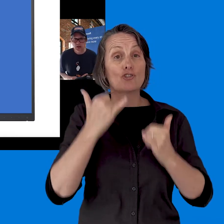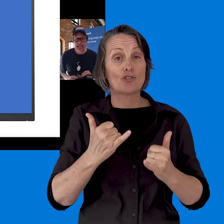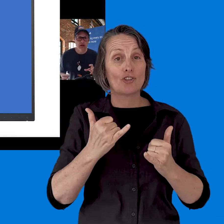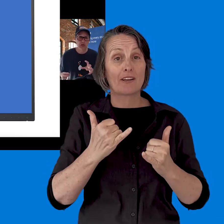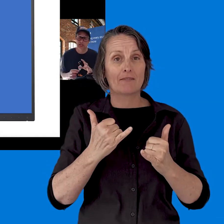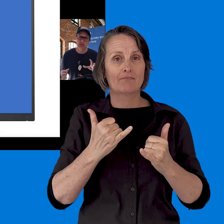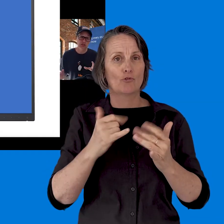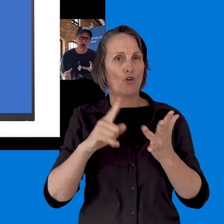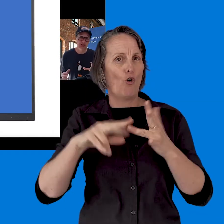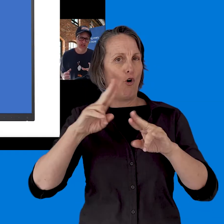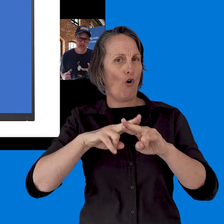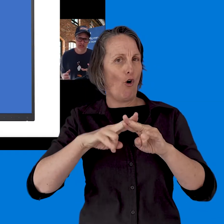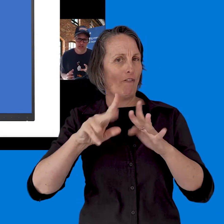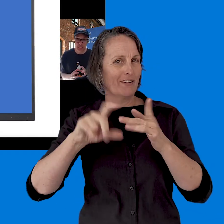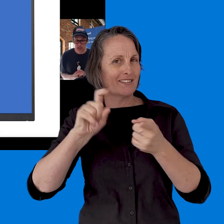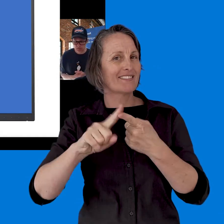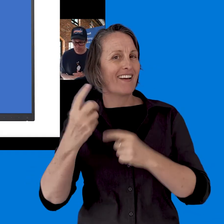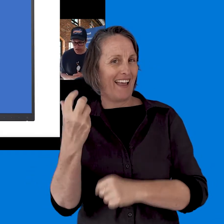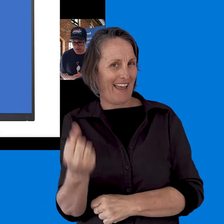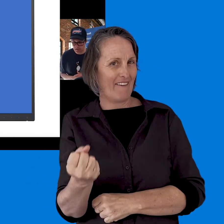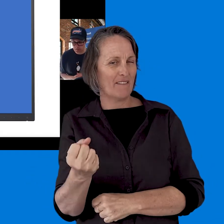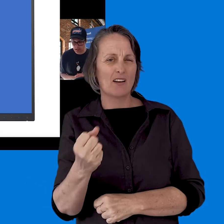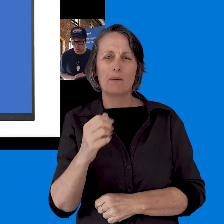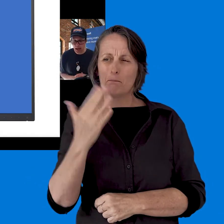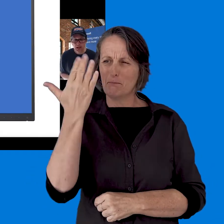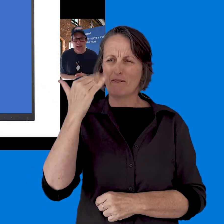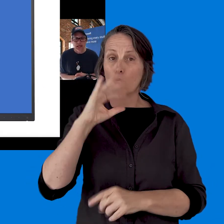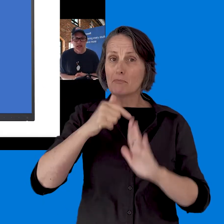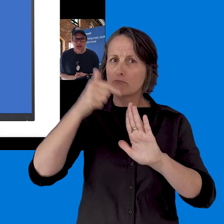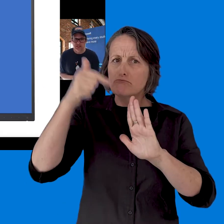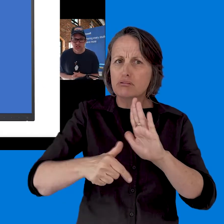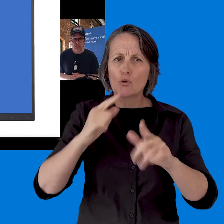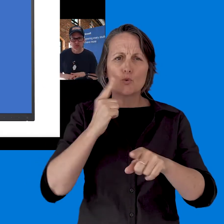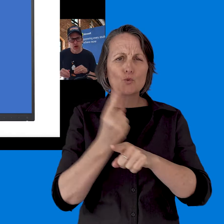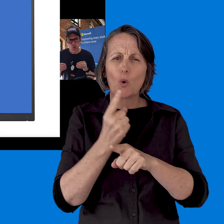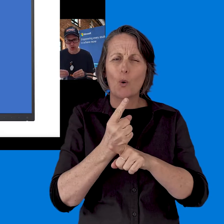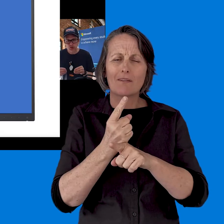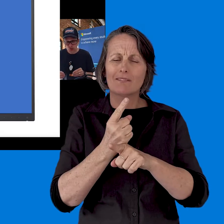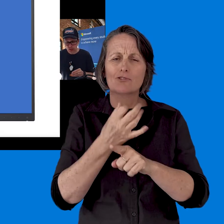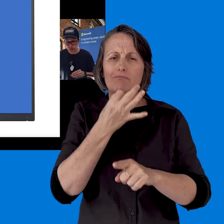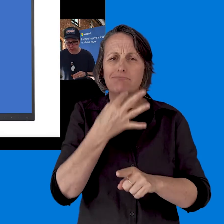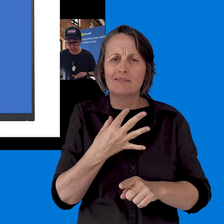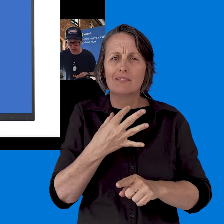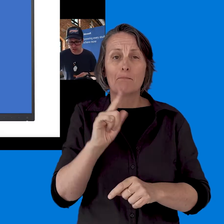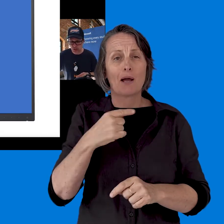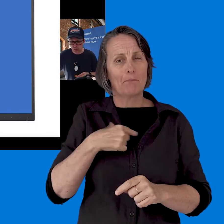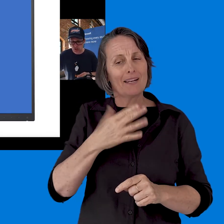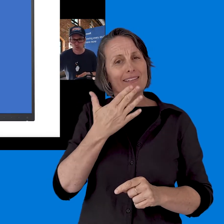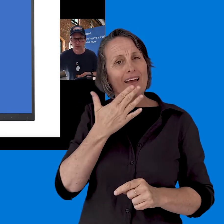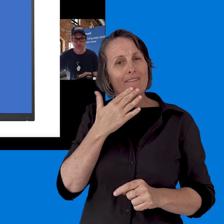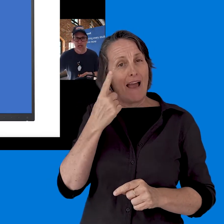Now again, we didn't dive into this in a very big way in our sessions, but I wanna draw your attention to it.